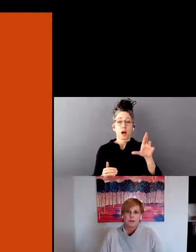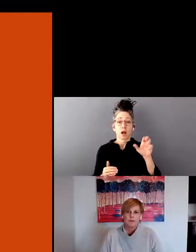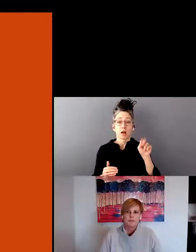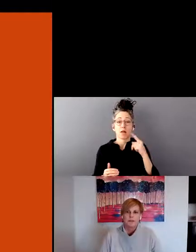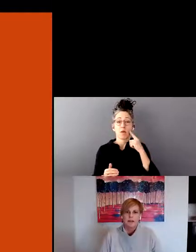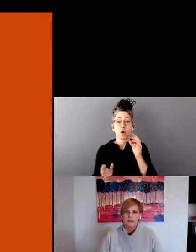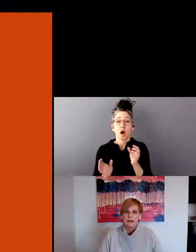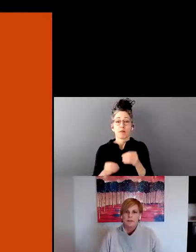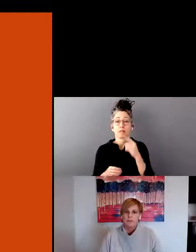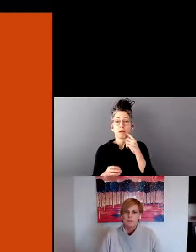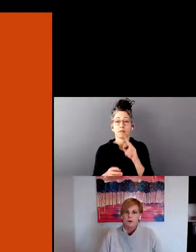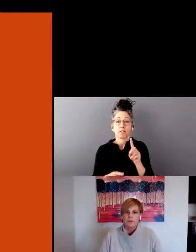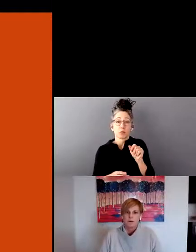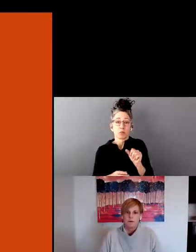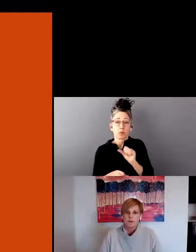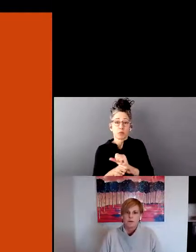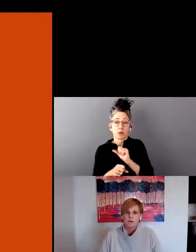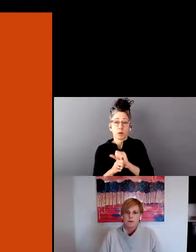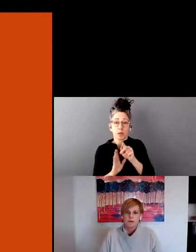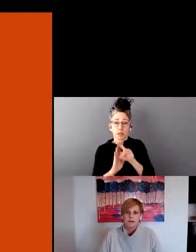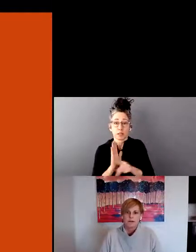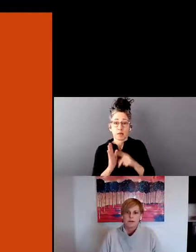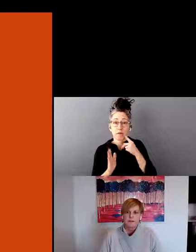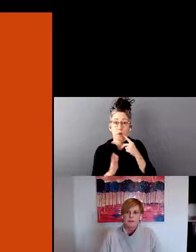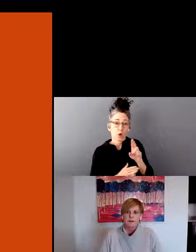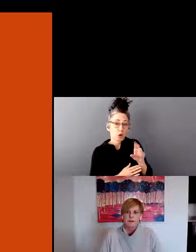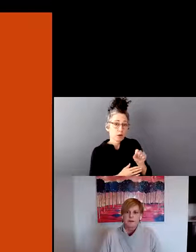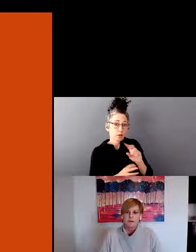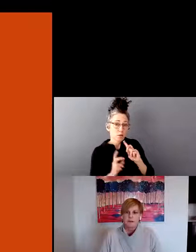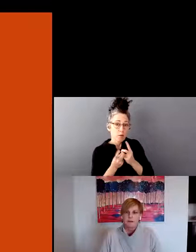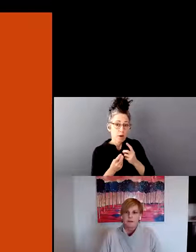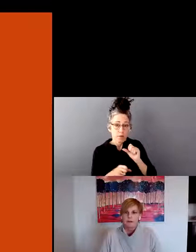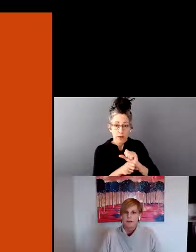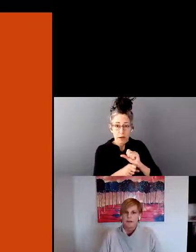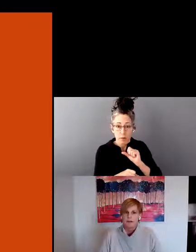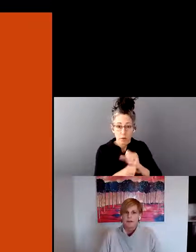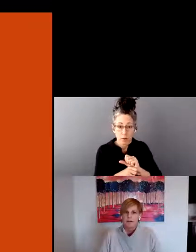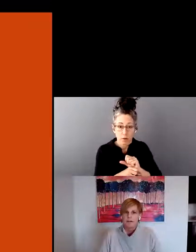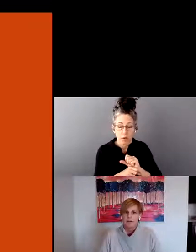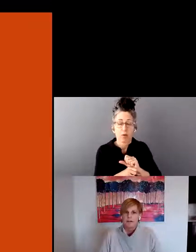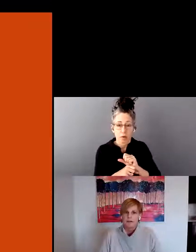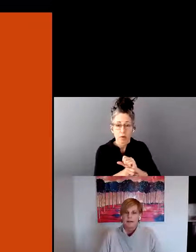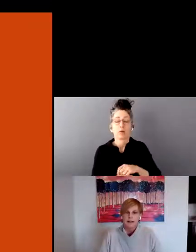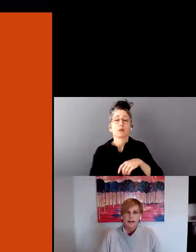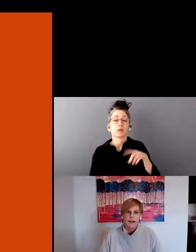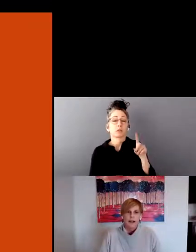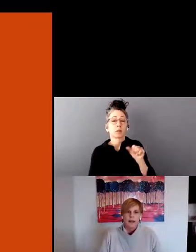And with that, I will hand it over to Chris. Actually, I think you're handing it over to Jason first, right?